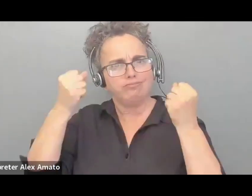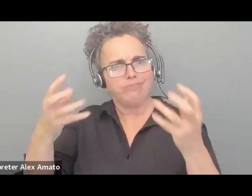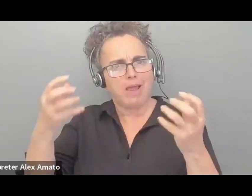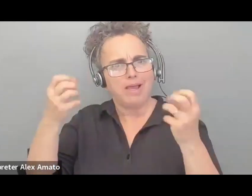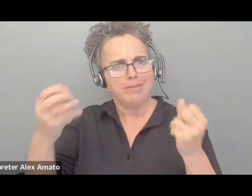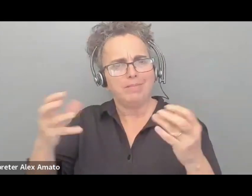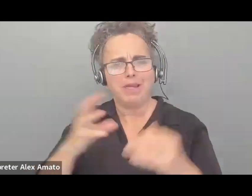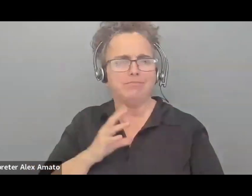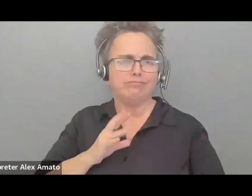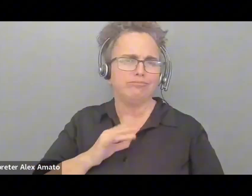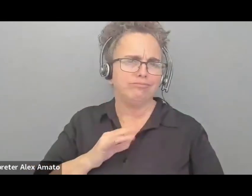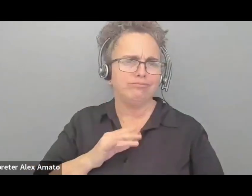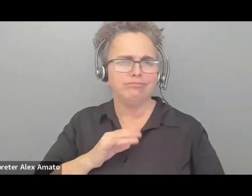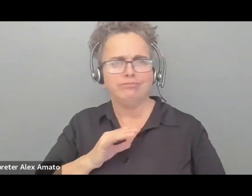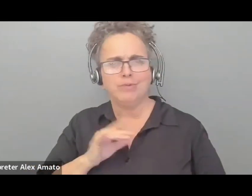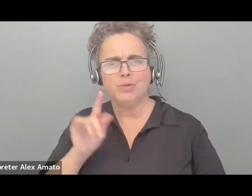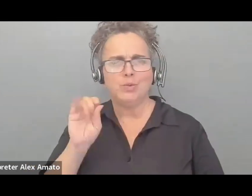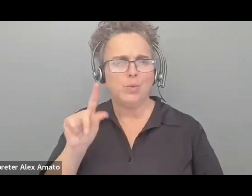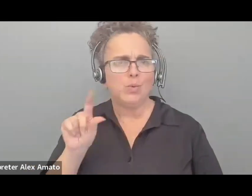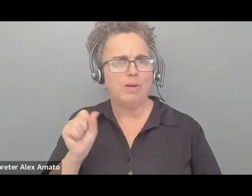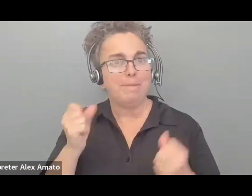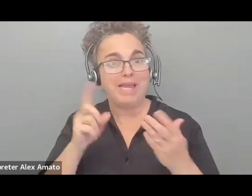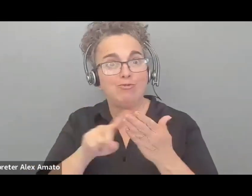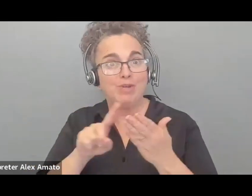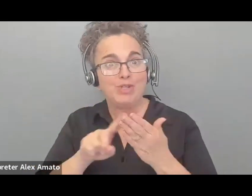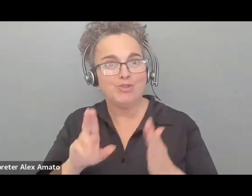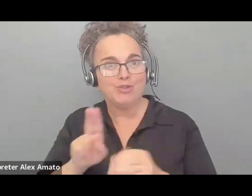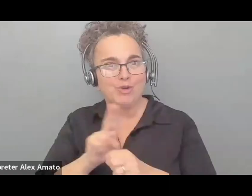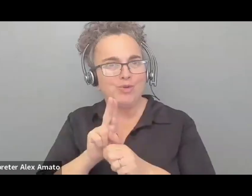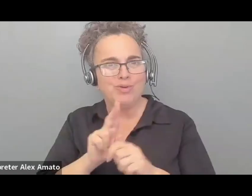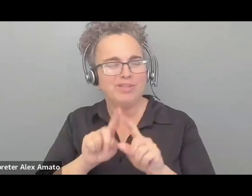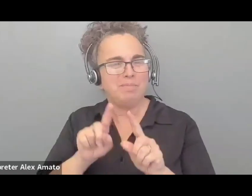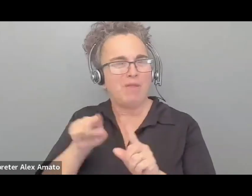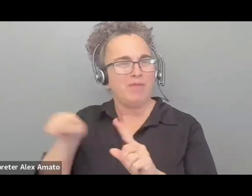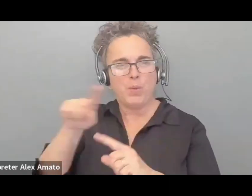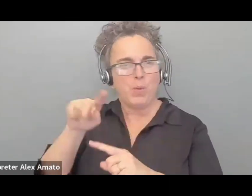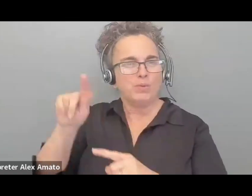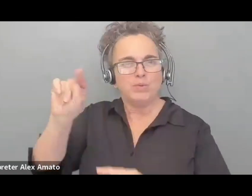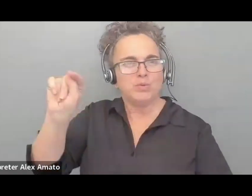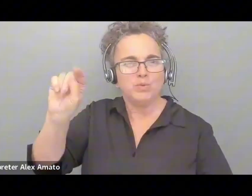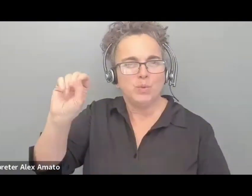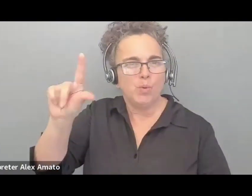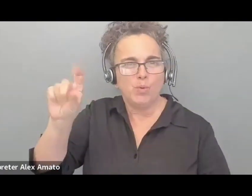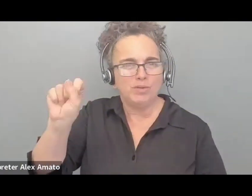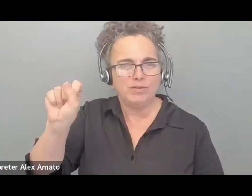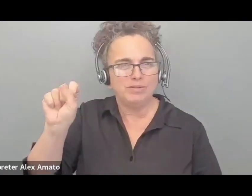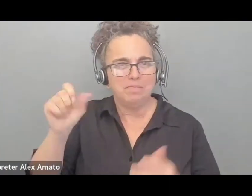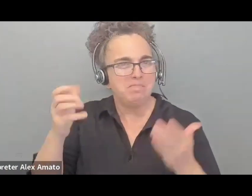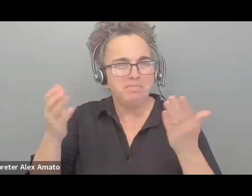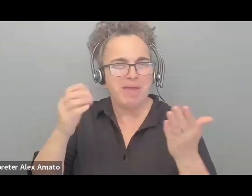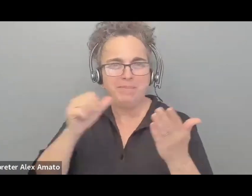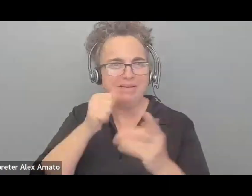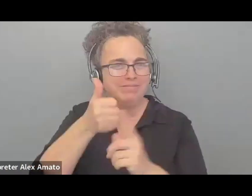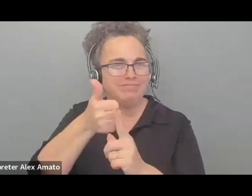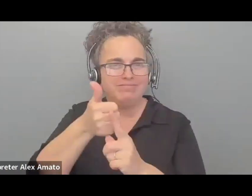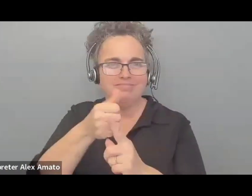and designers are using, but are just not really set up to be a very like interactive environment for